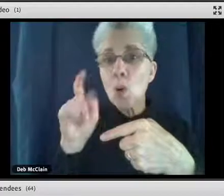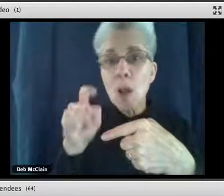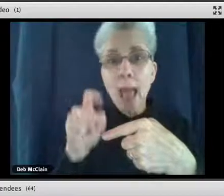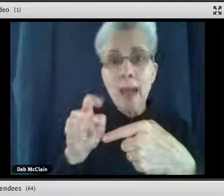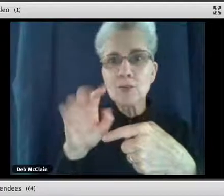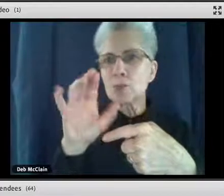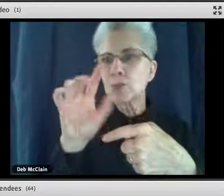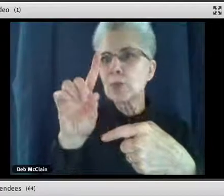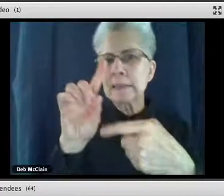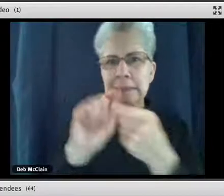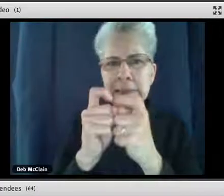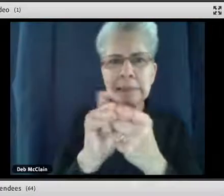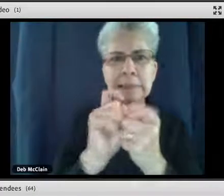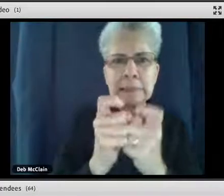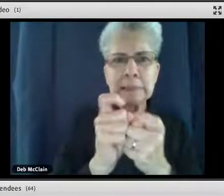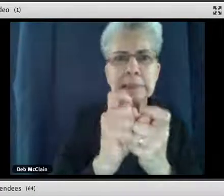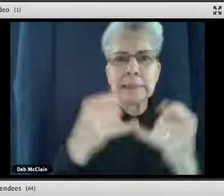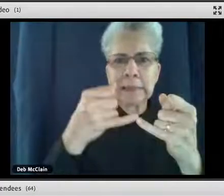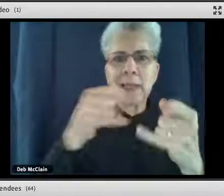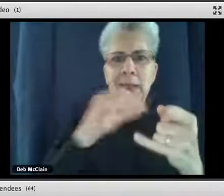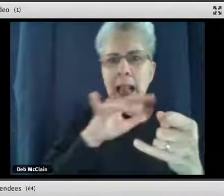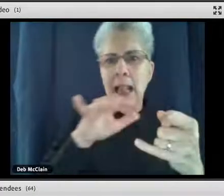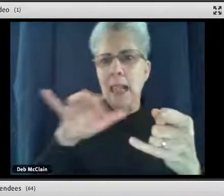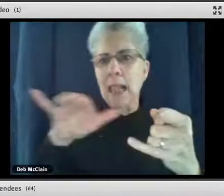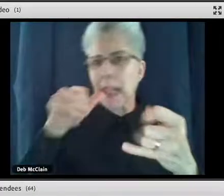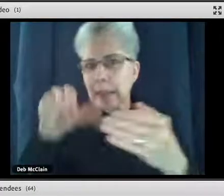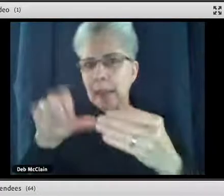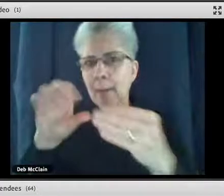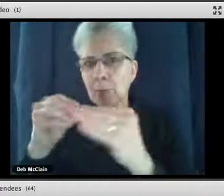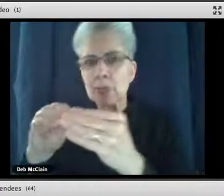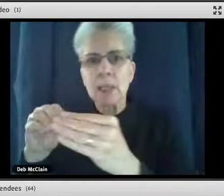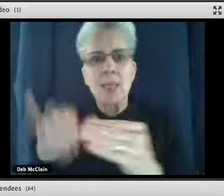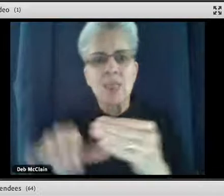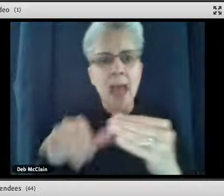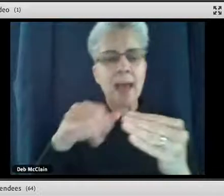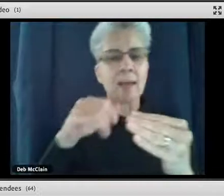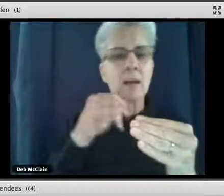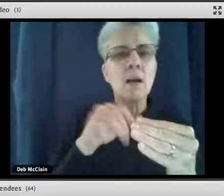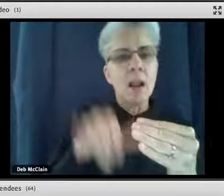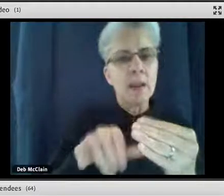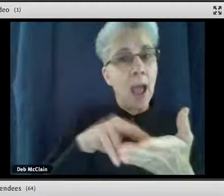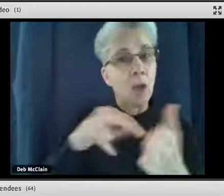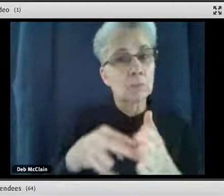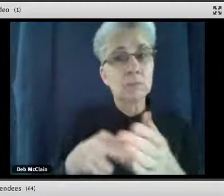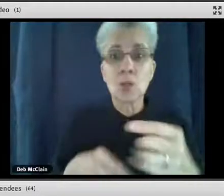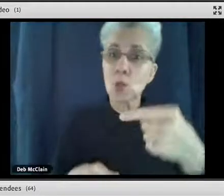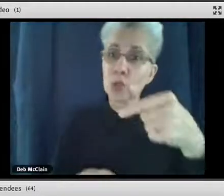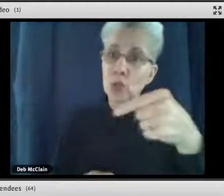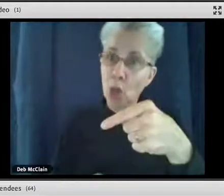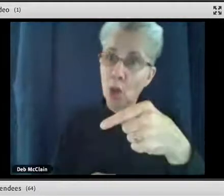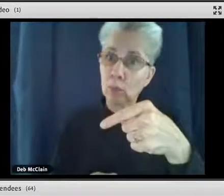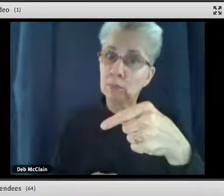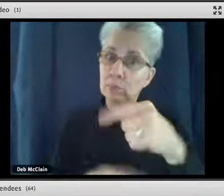without having to decode that long string of numbers and letters and spaces, kind of what this all means.